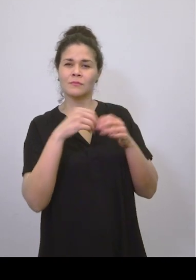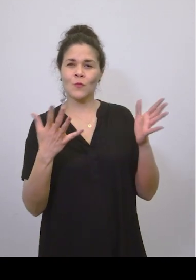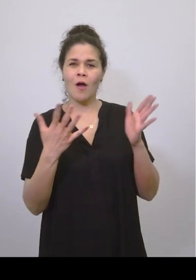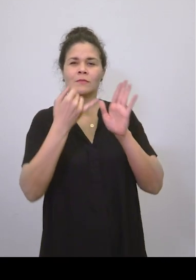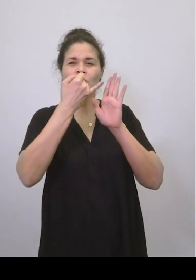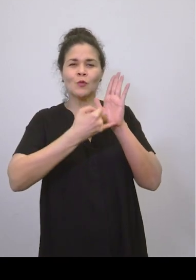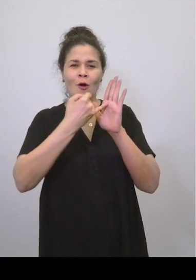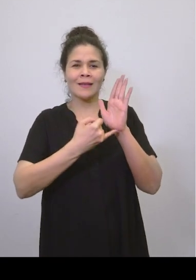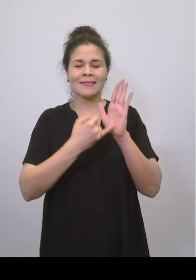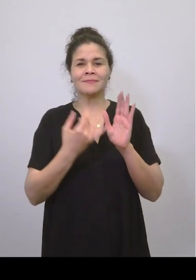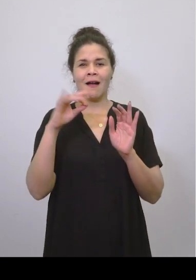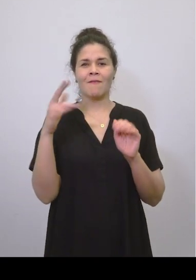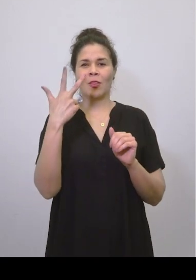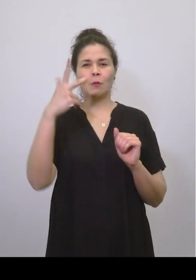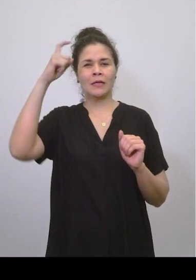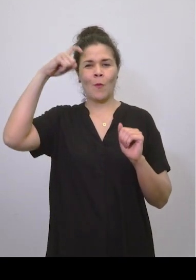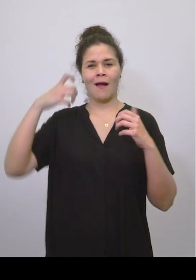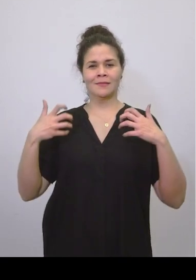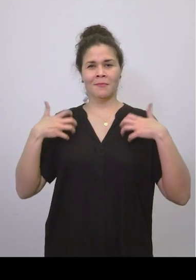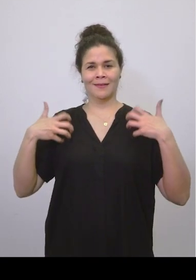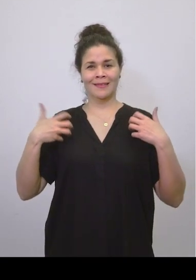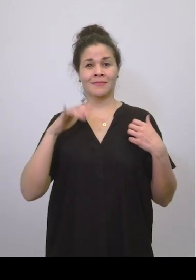includes a drawing of the three wise monkeys,